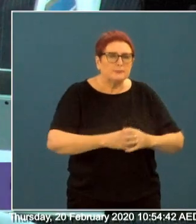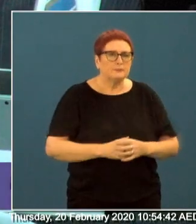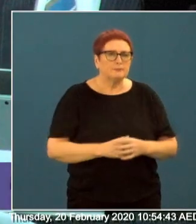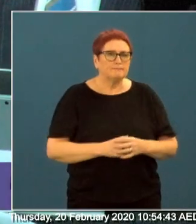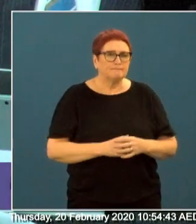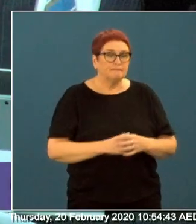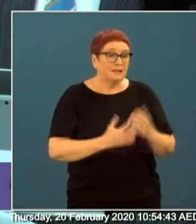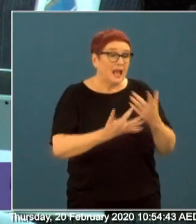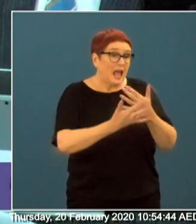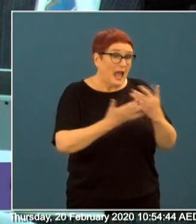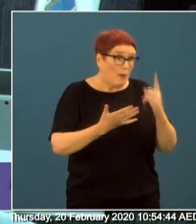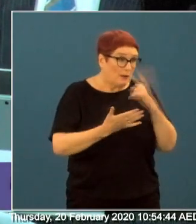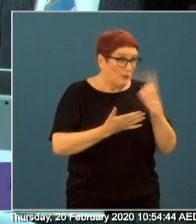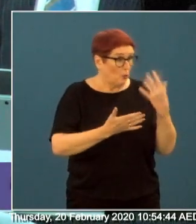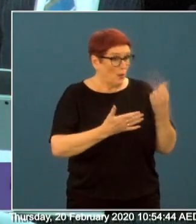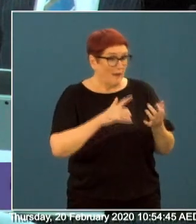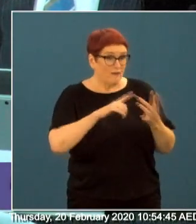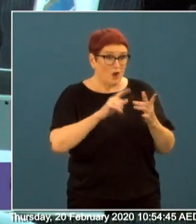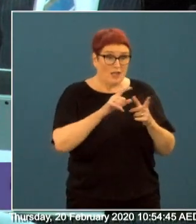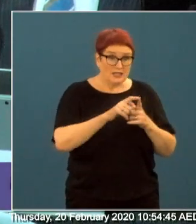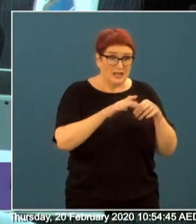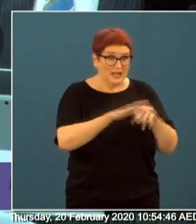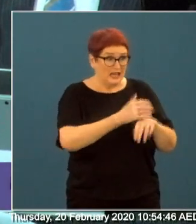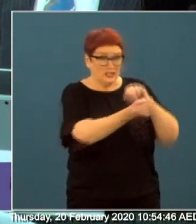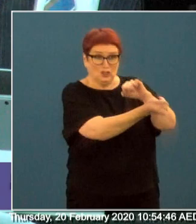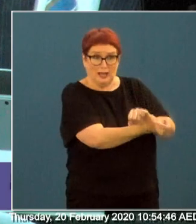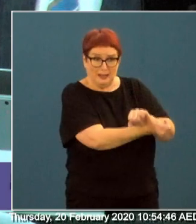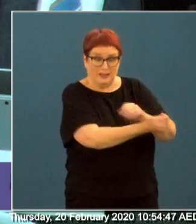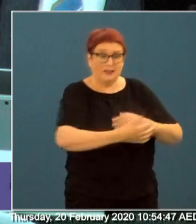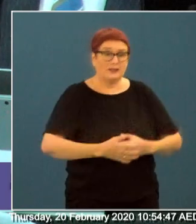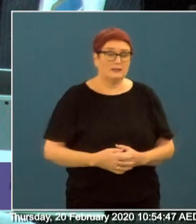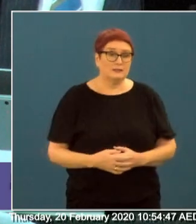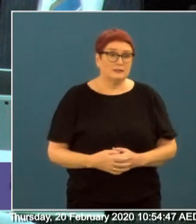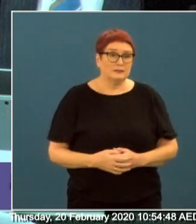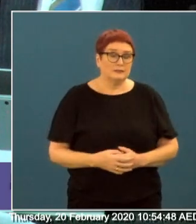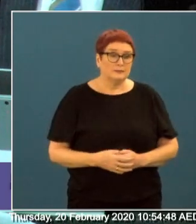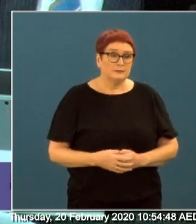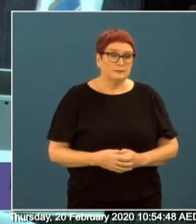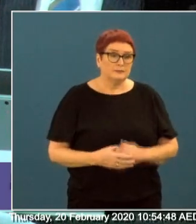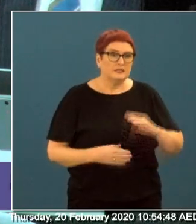intellectual disability in detention, and some of the research in terms of